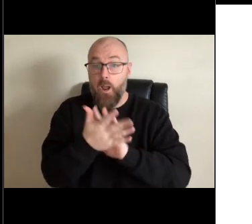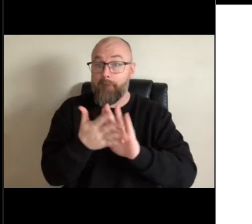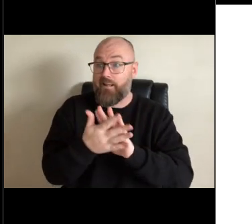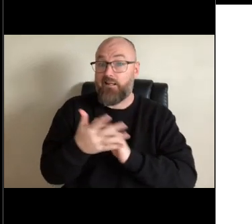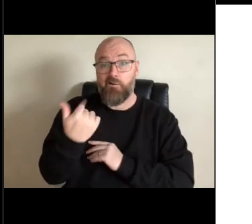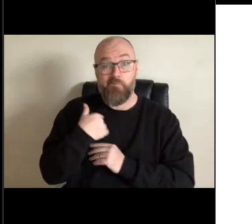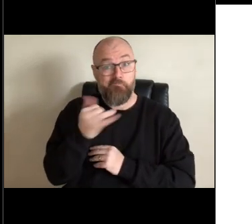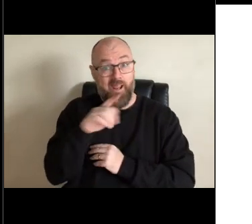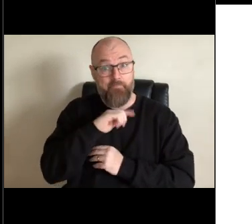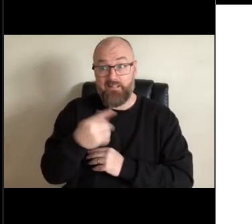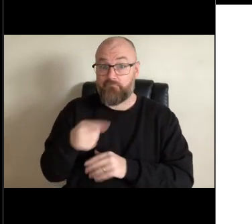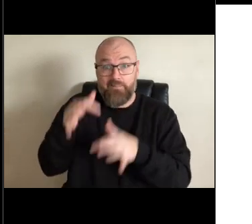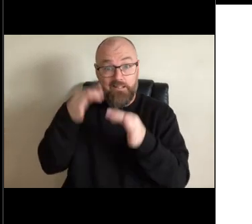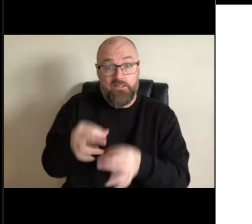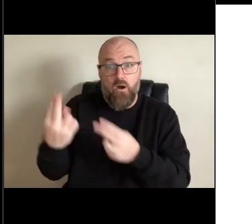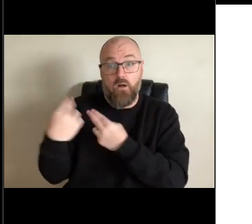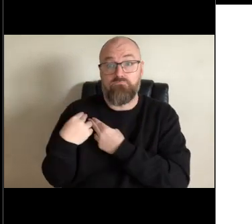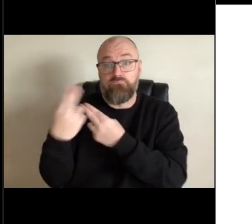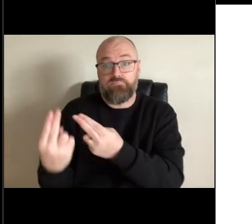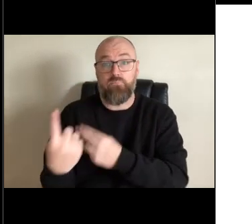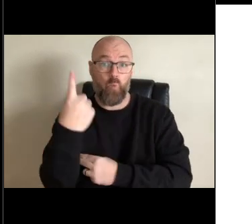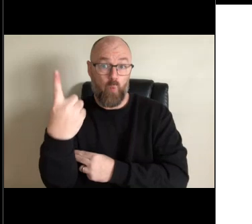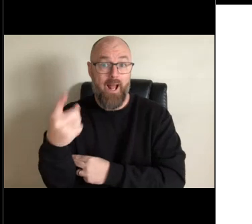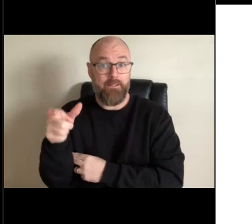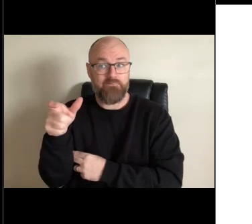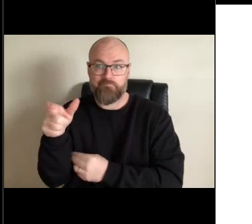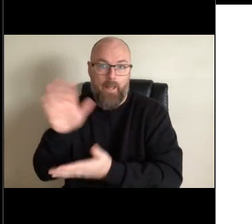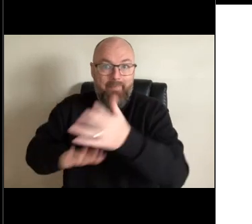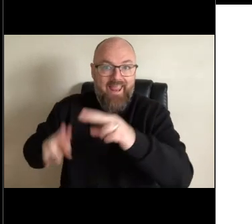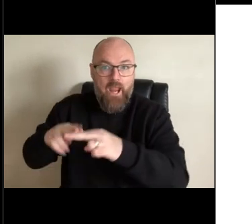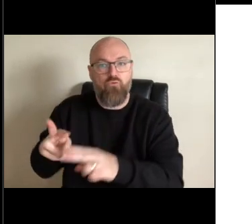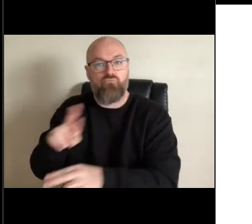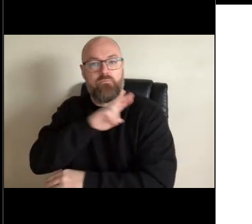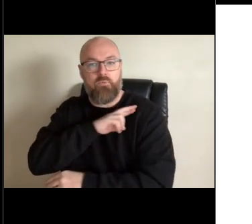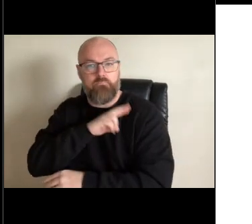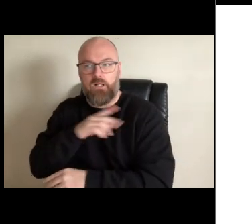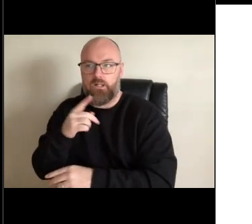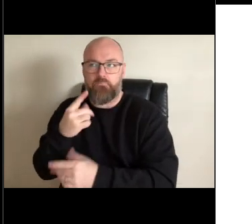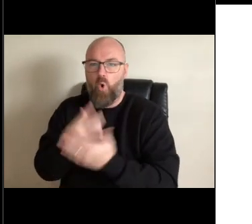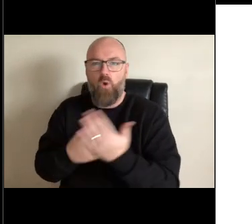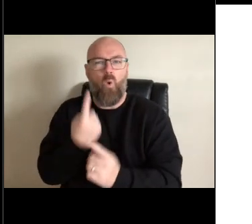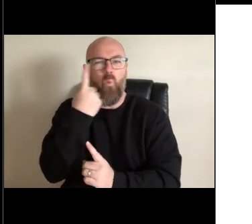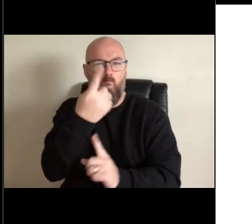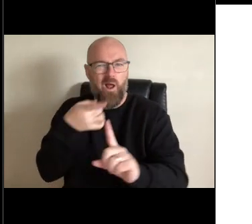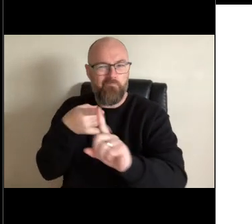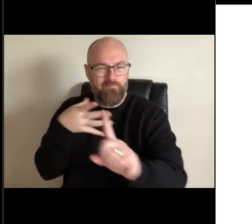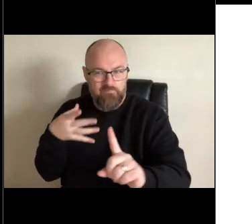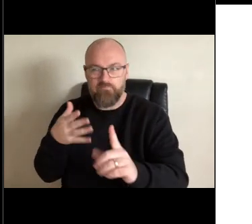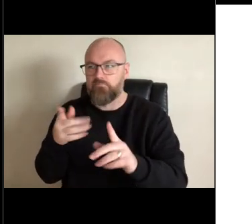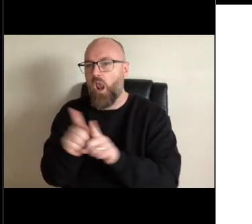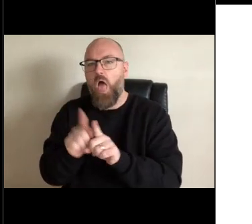for a particular thing like um the educational needs of a child or the medical needs of a child